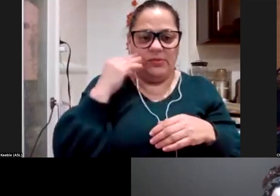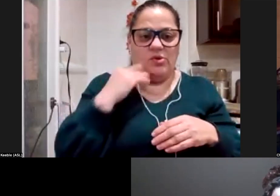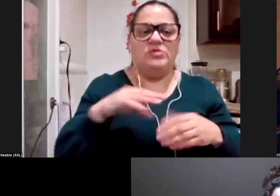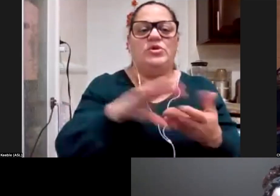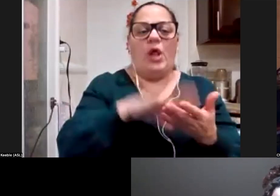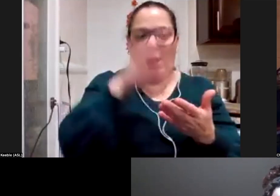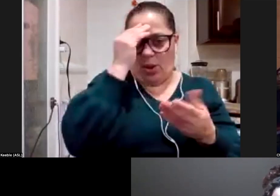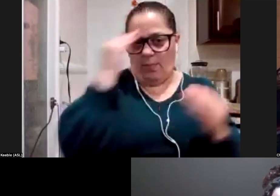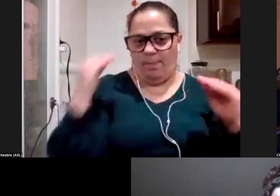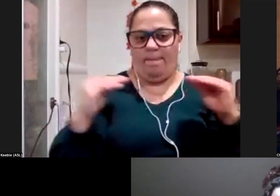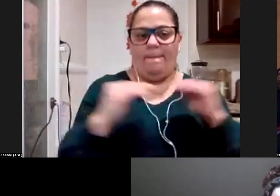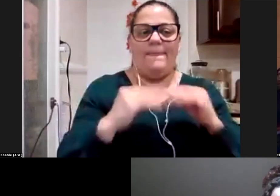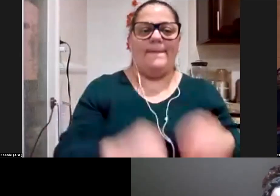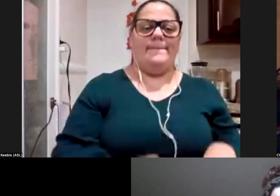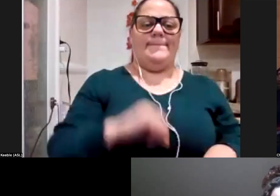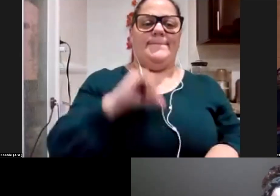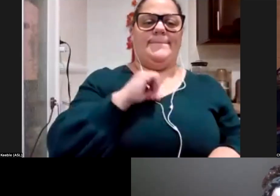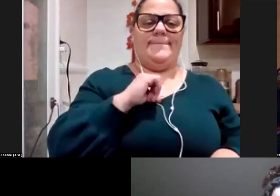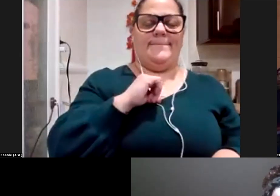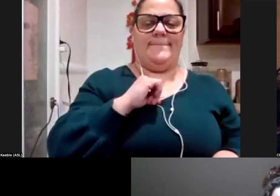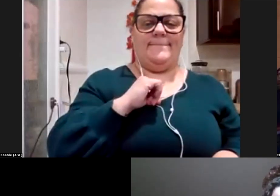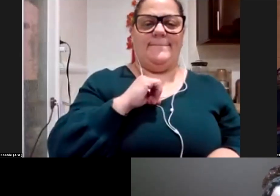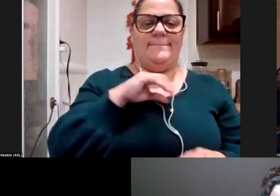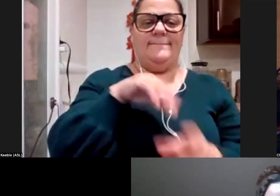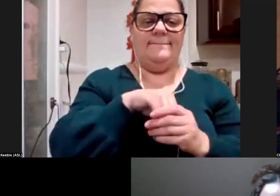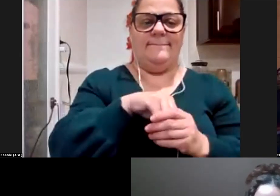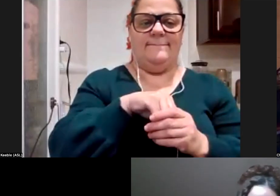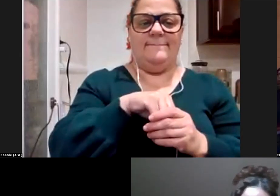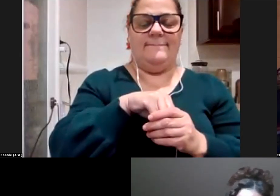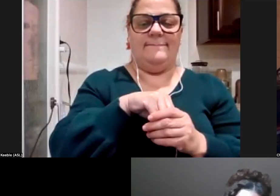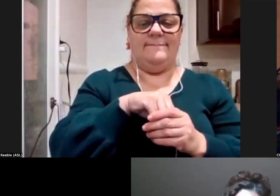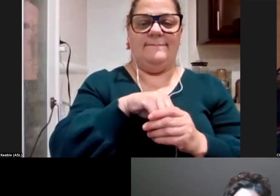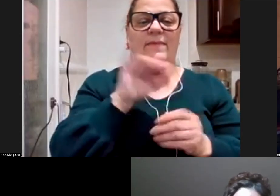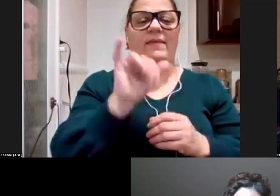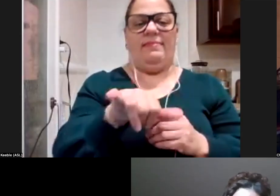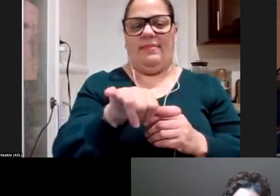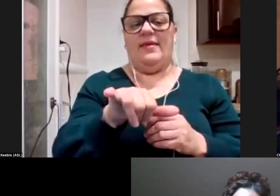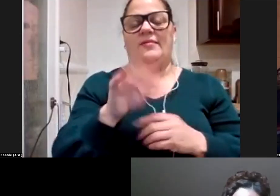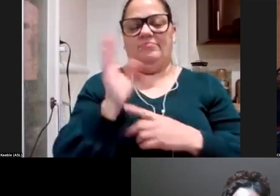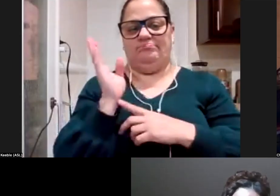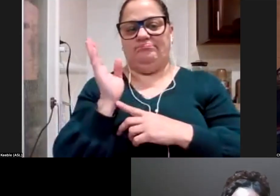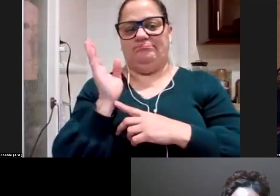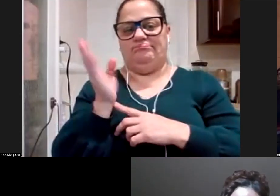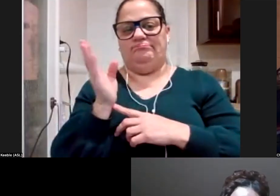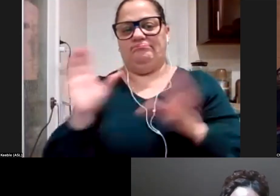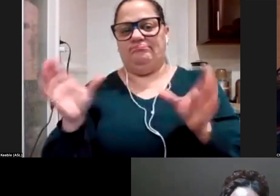So, we were very proud um to be included uh in that exhibit and in that conversation.